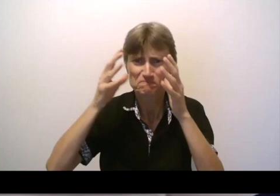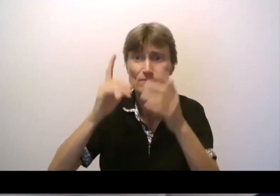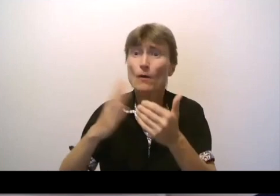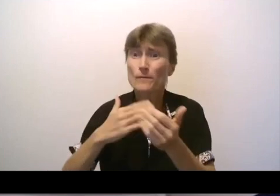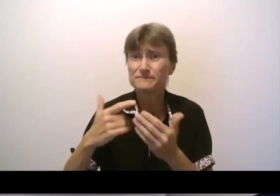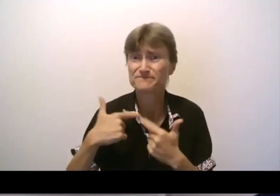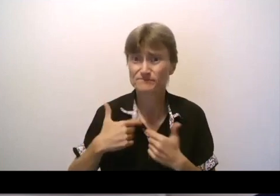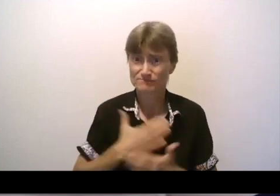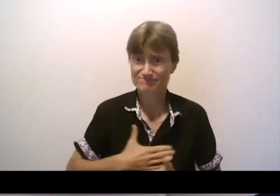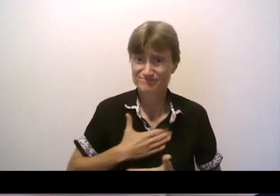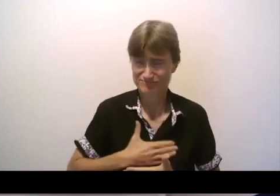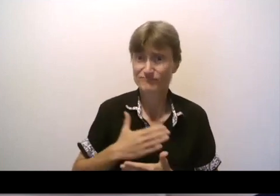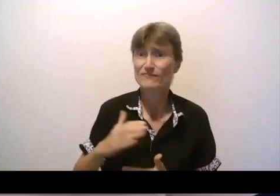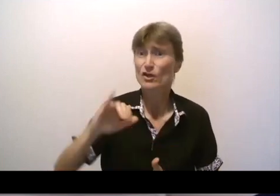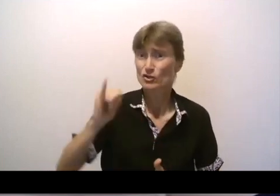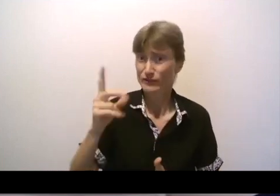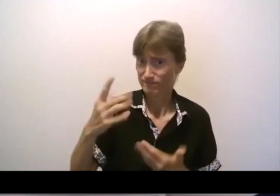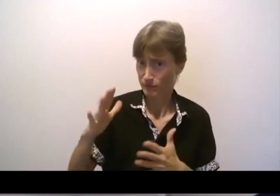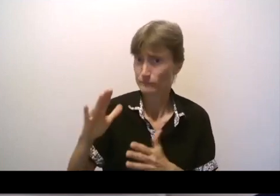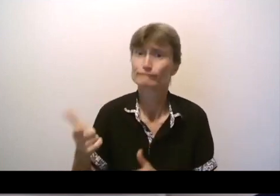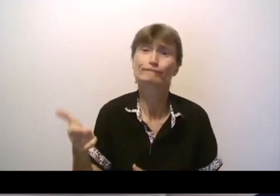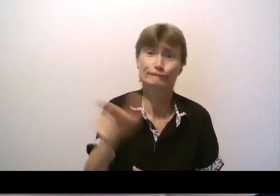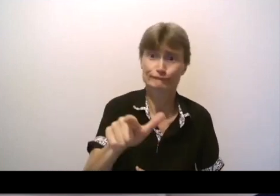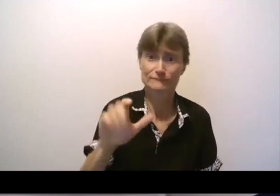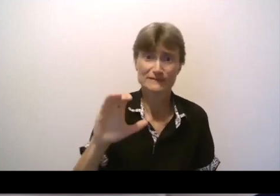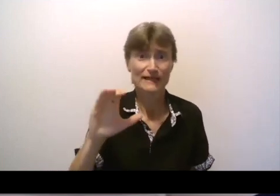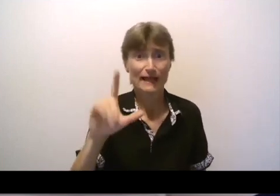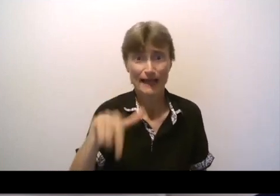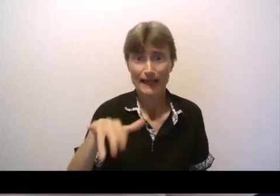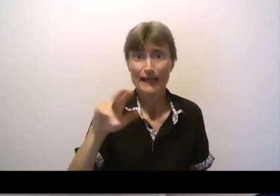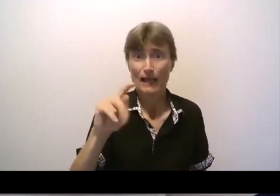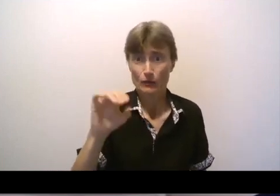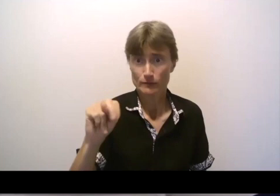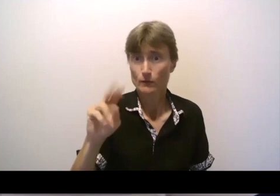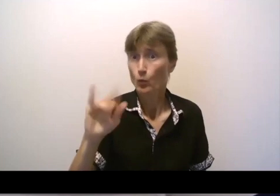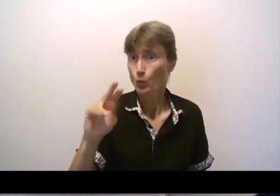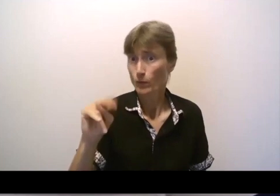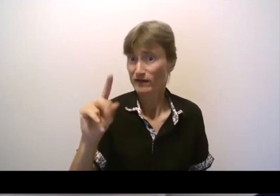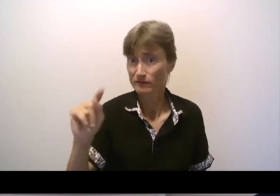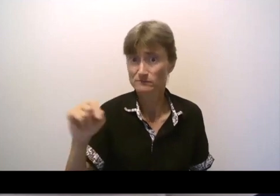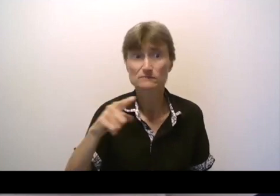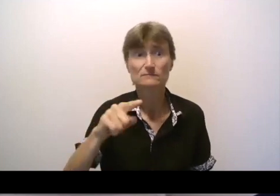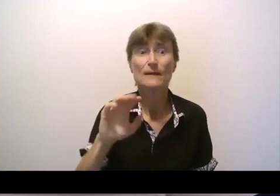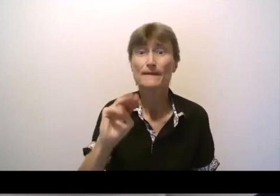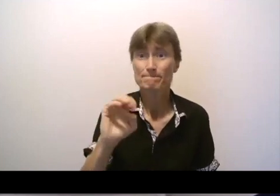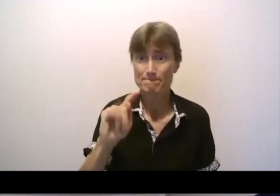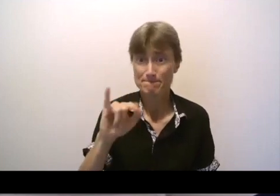clayton windapp our next speaker clayton is a metis non-binary multi-artist living and working between sturgeon falls and